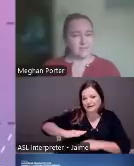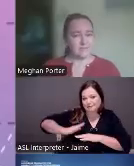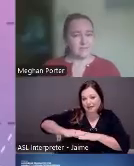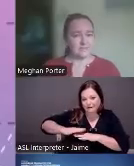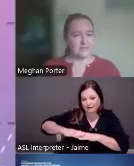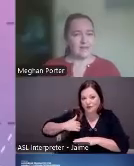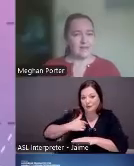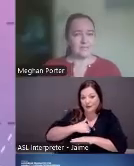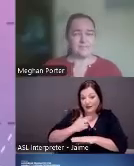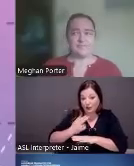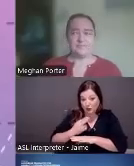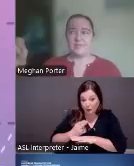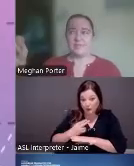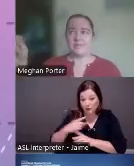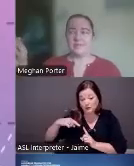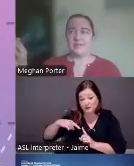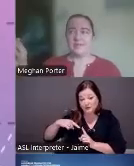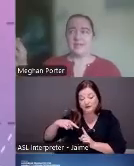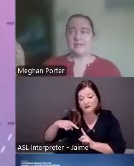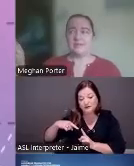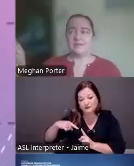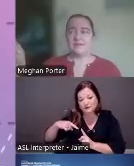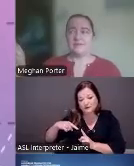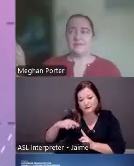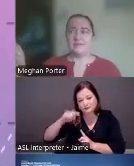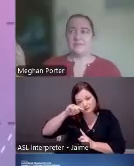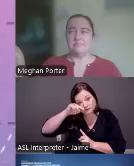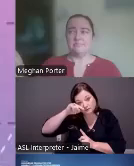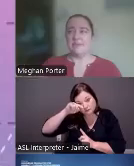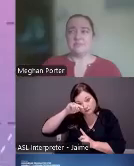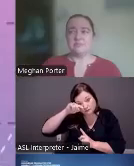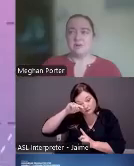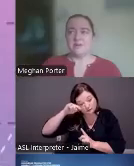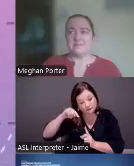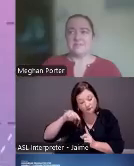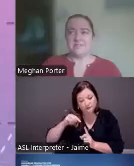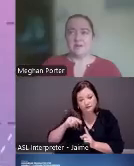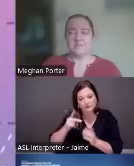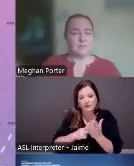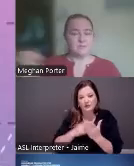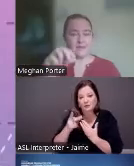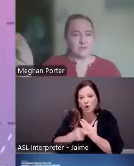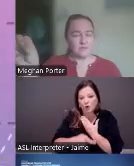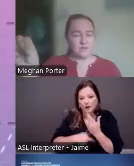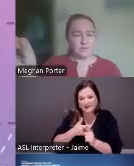at least, the programs themselves will have a little note.